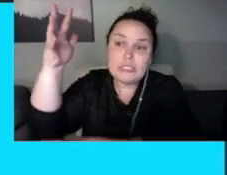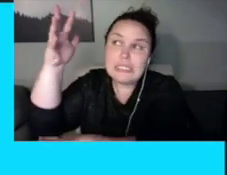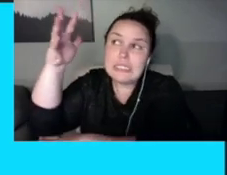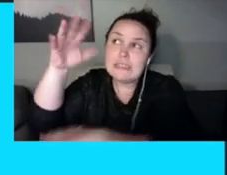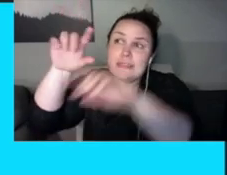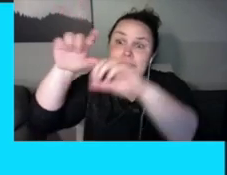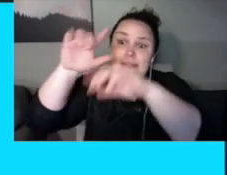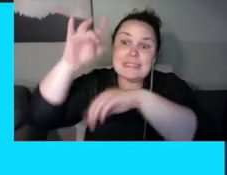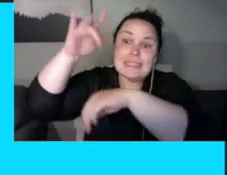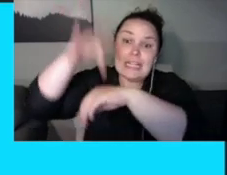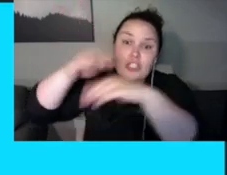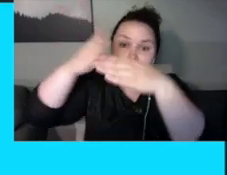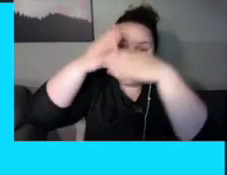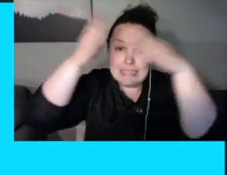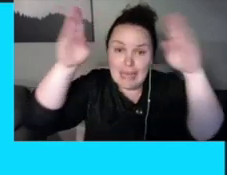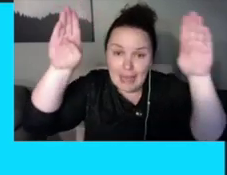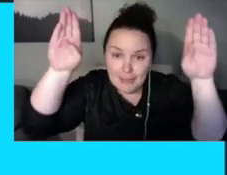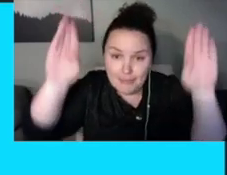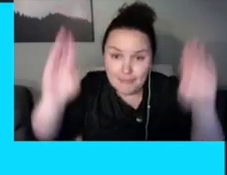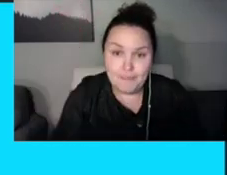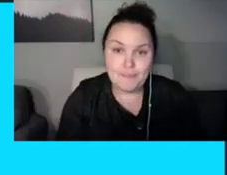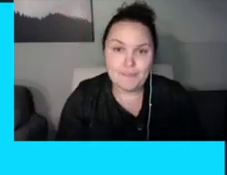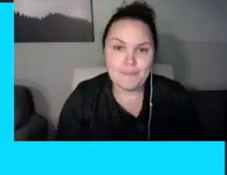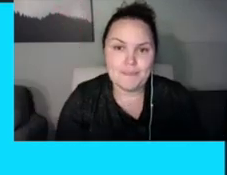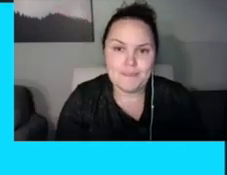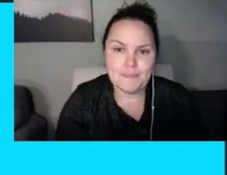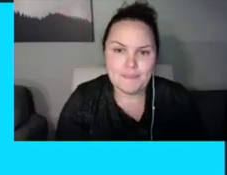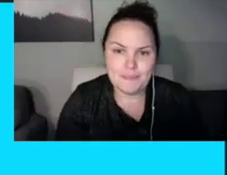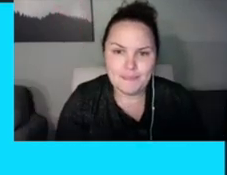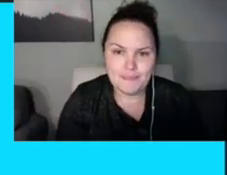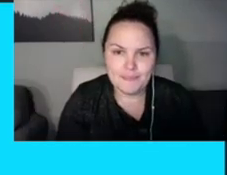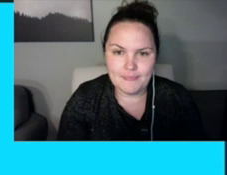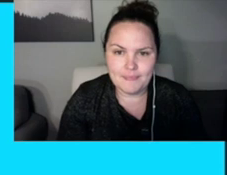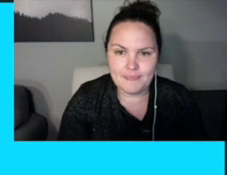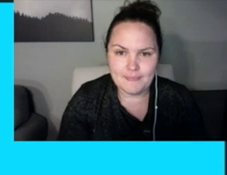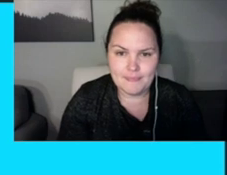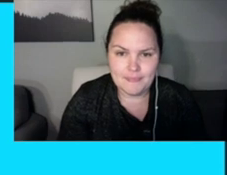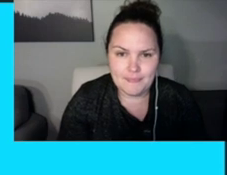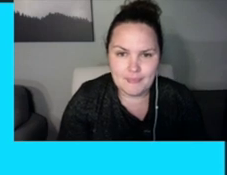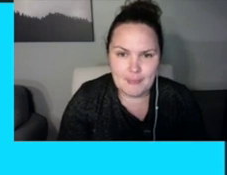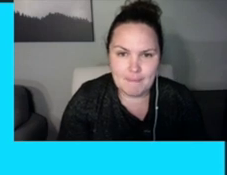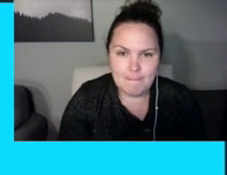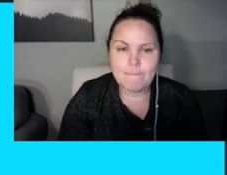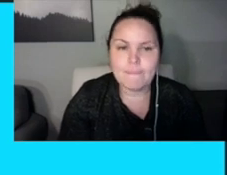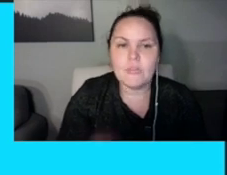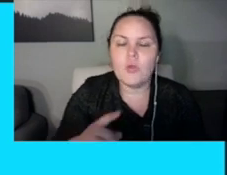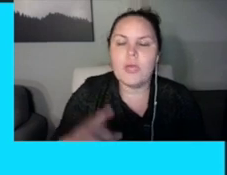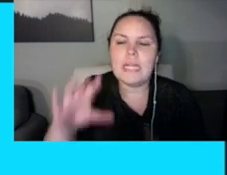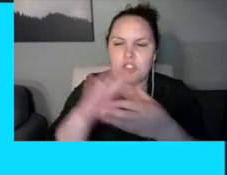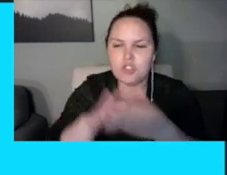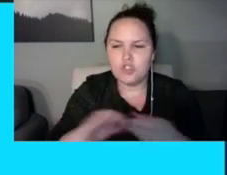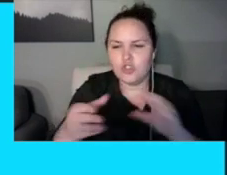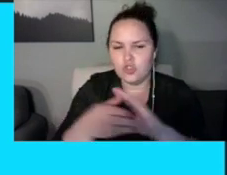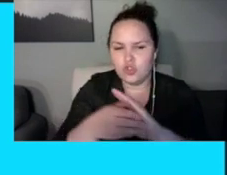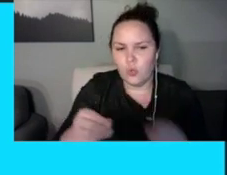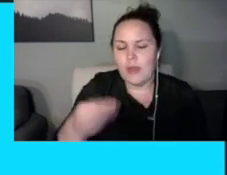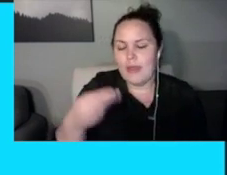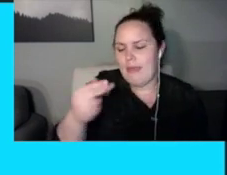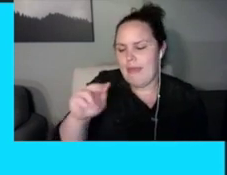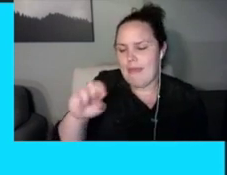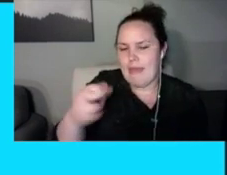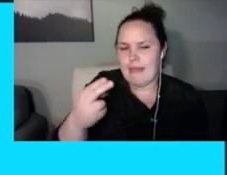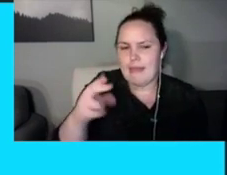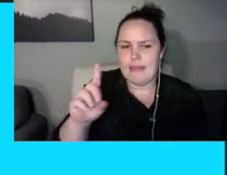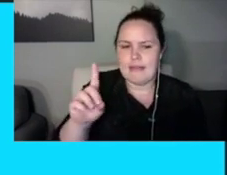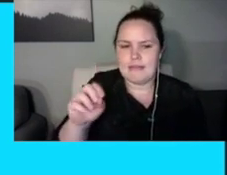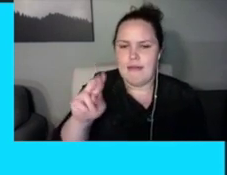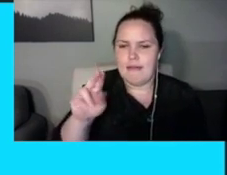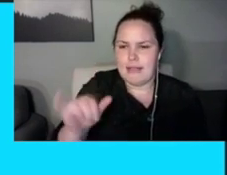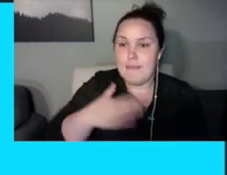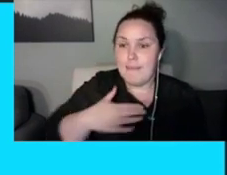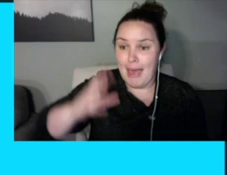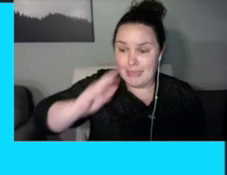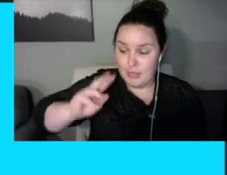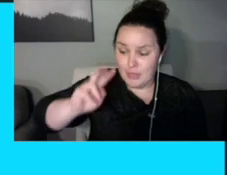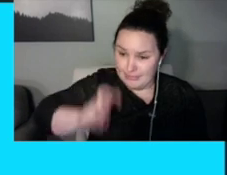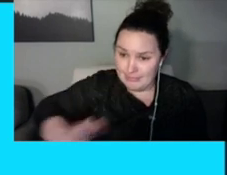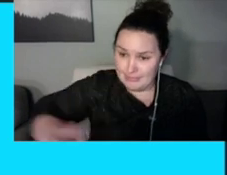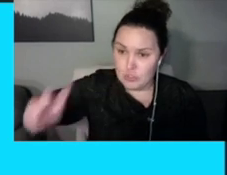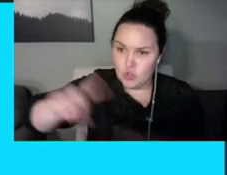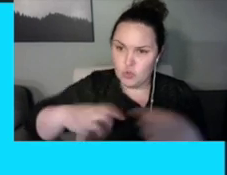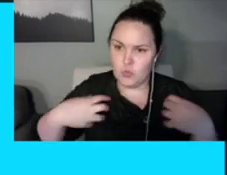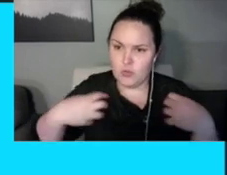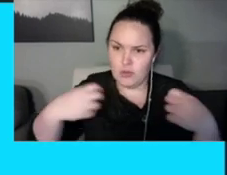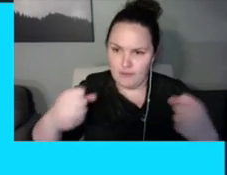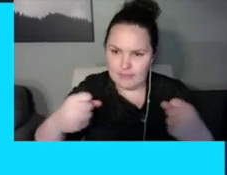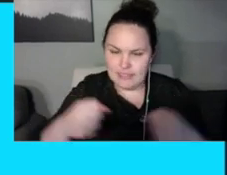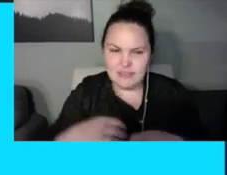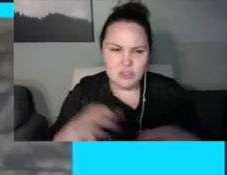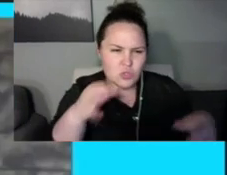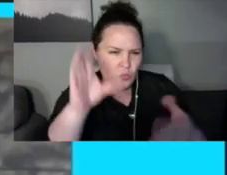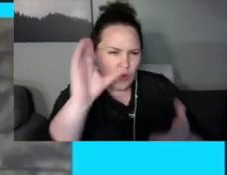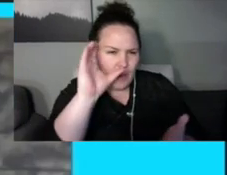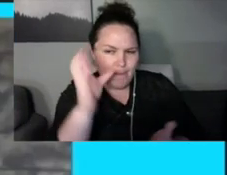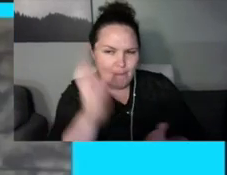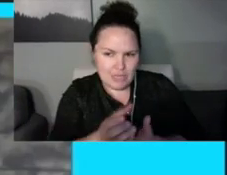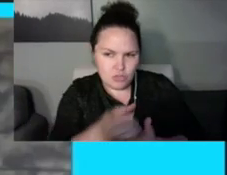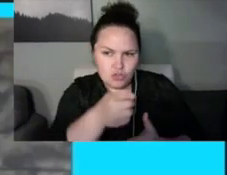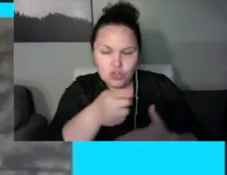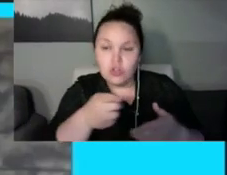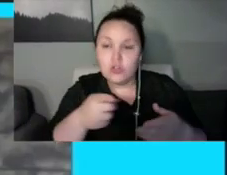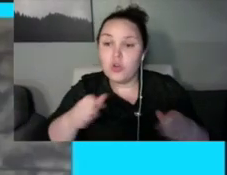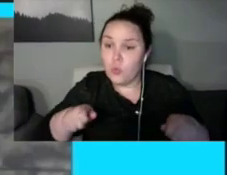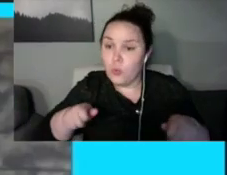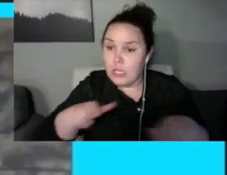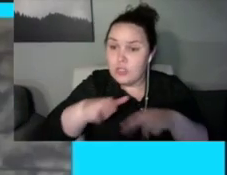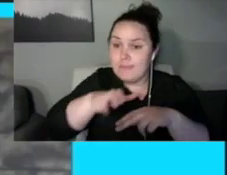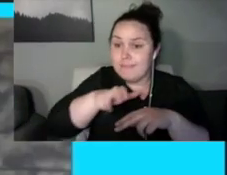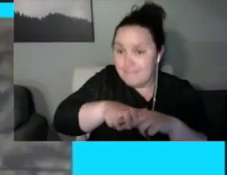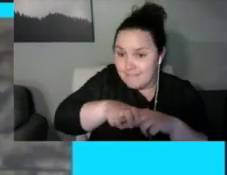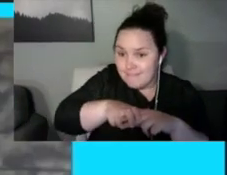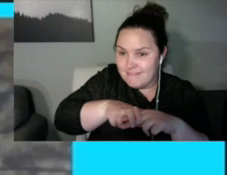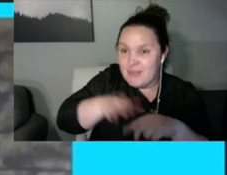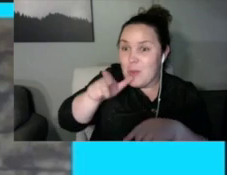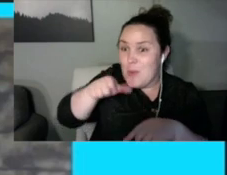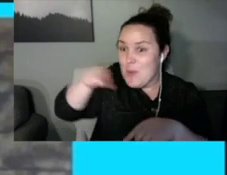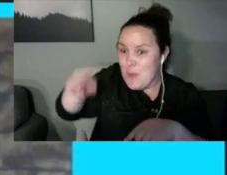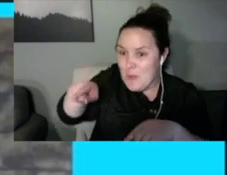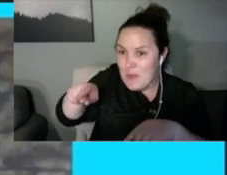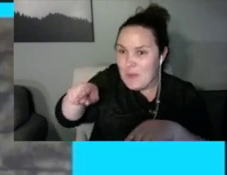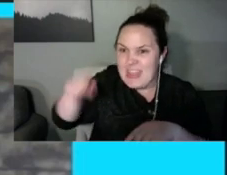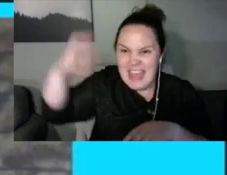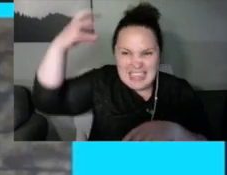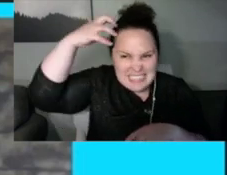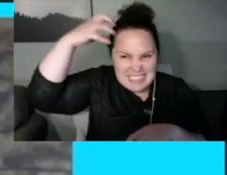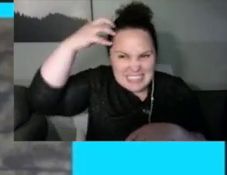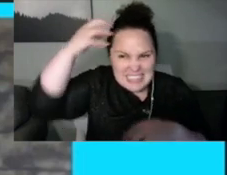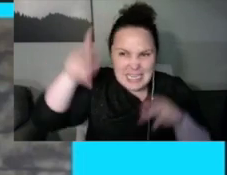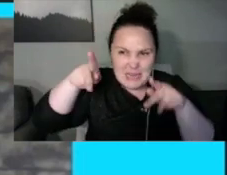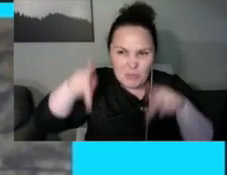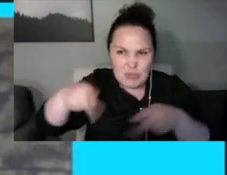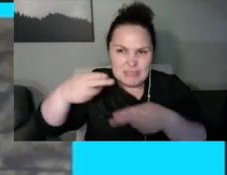It's the only 770 diesel a lot of times in the Oliver line that is in a lot of the tractor